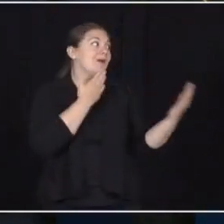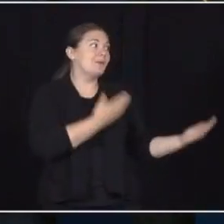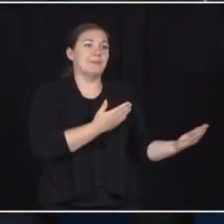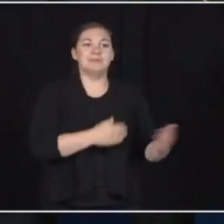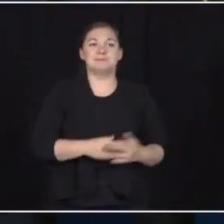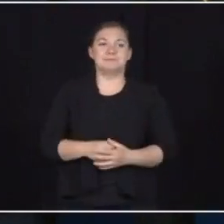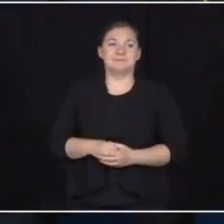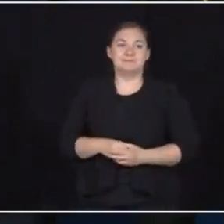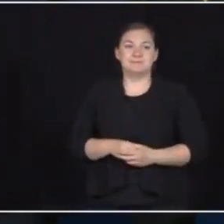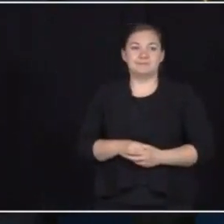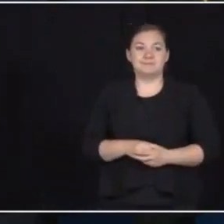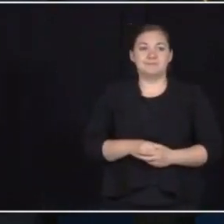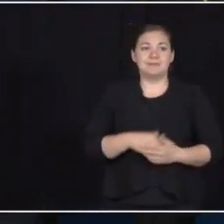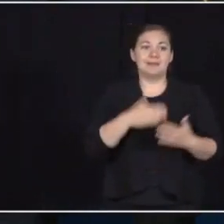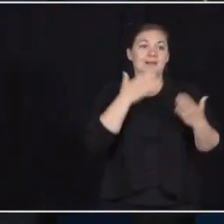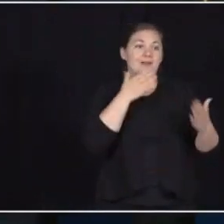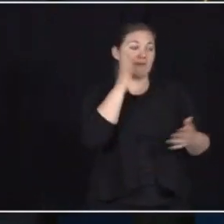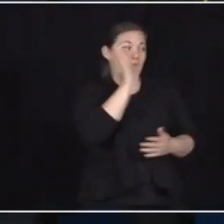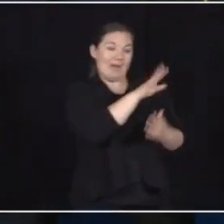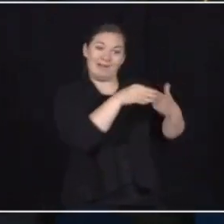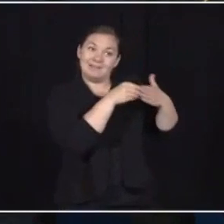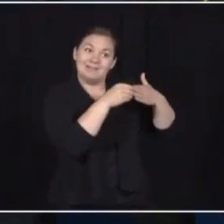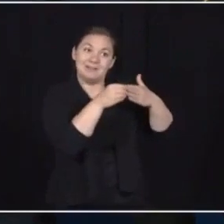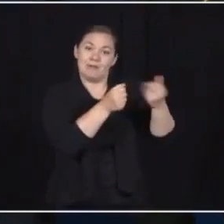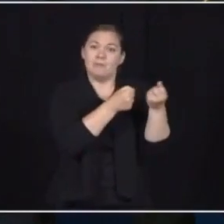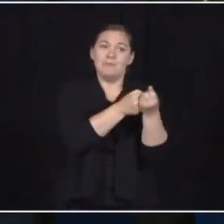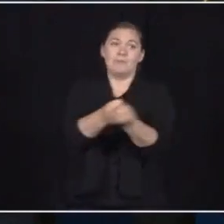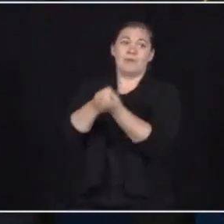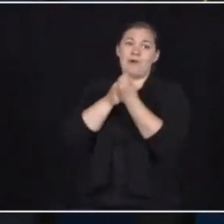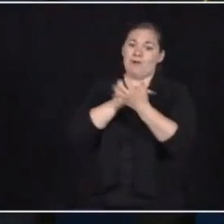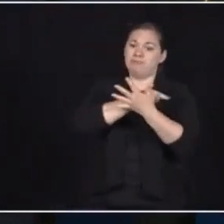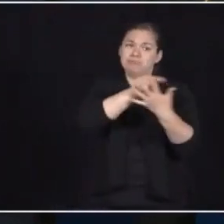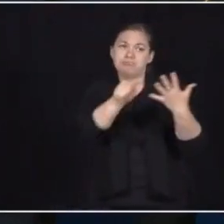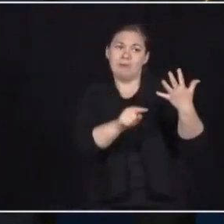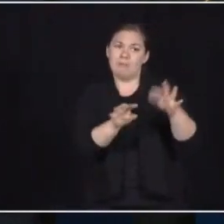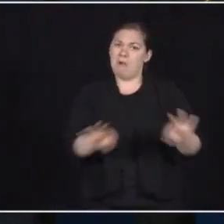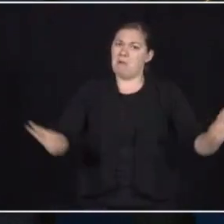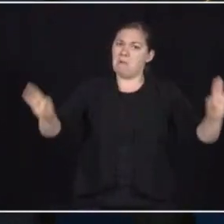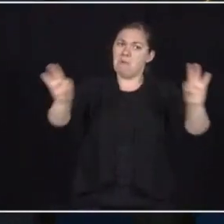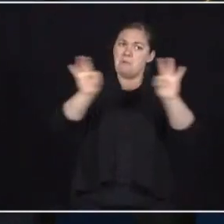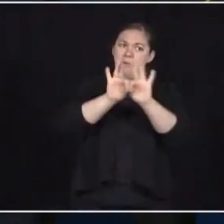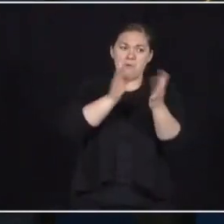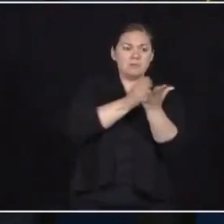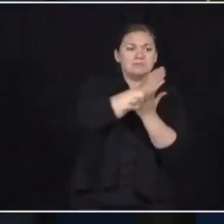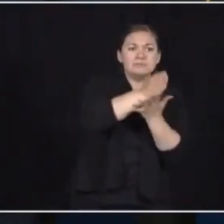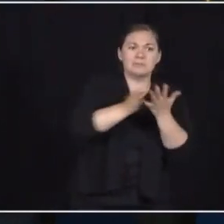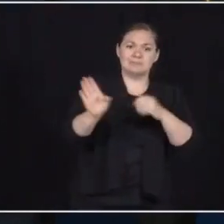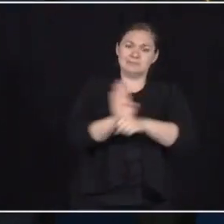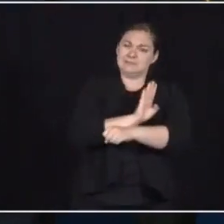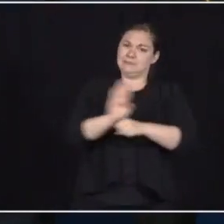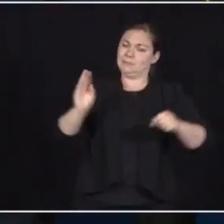Thank you, ministry cloud and thank you for your leadership in supporting those very important industries. On Friday, 24/34 public health units moved in